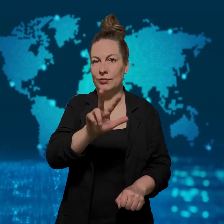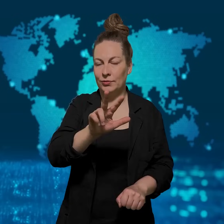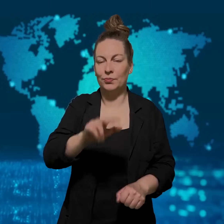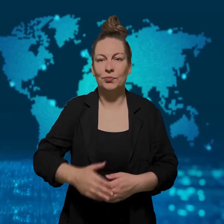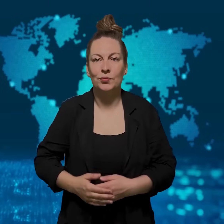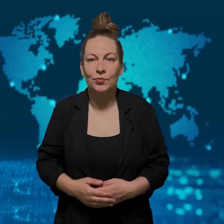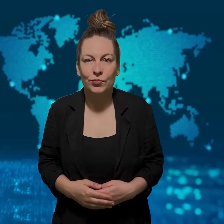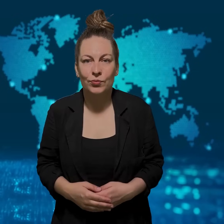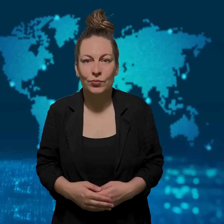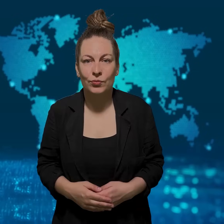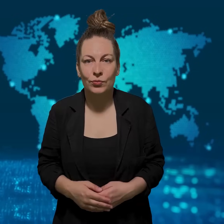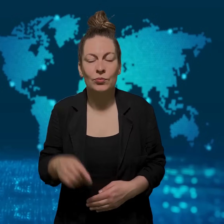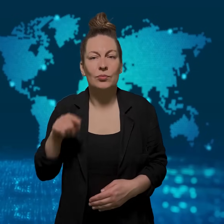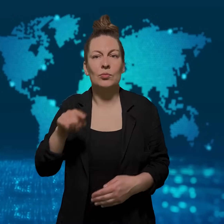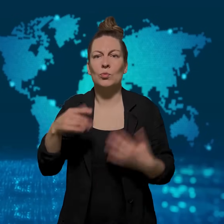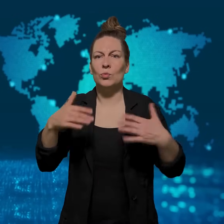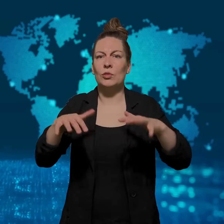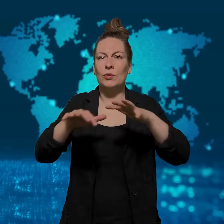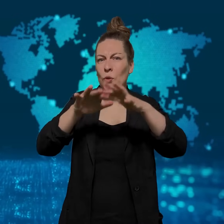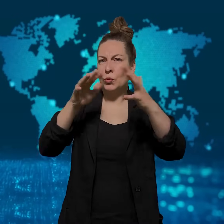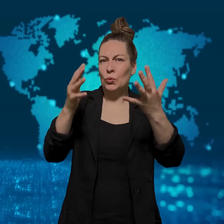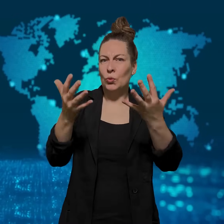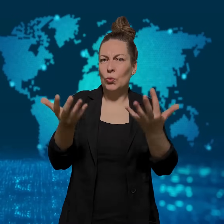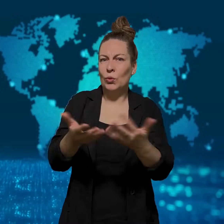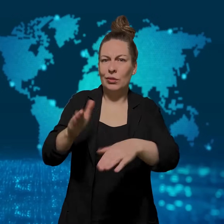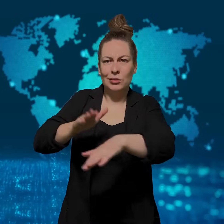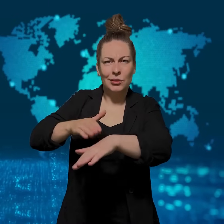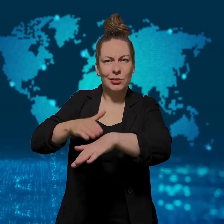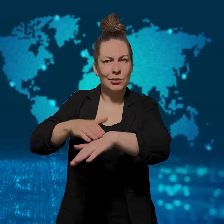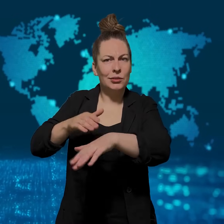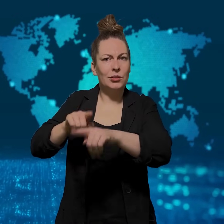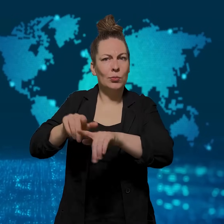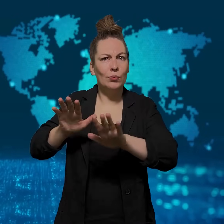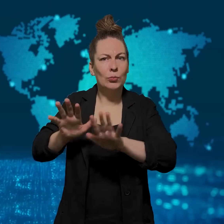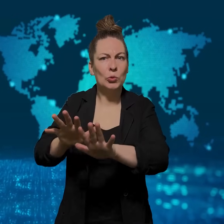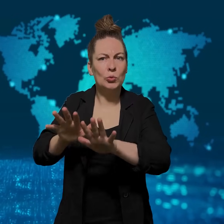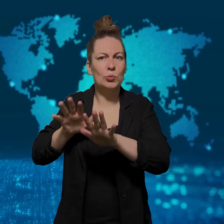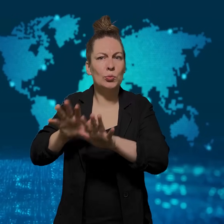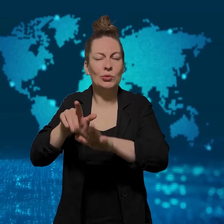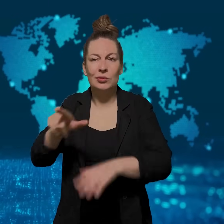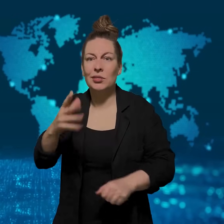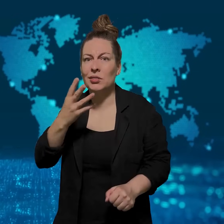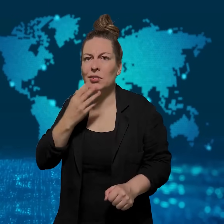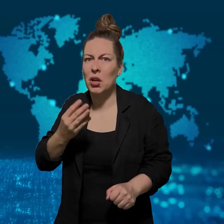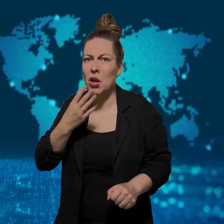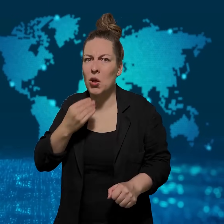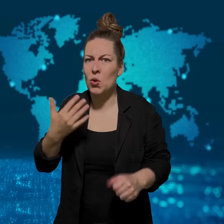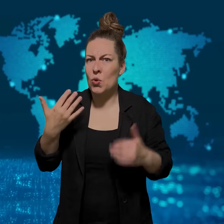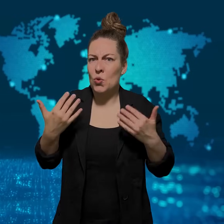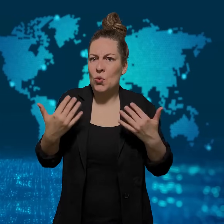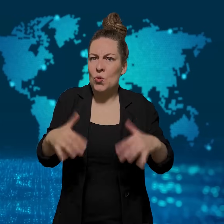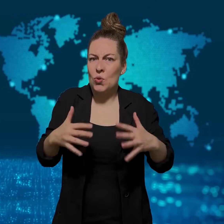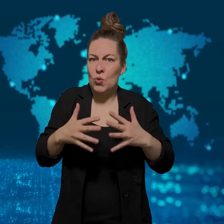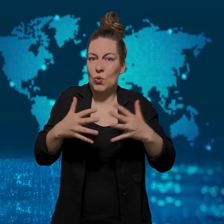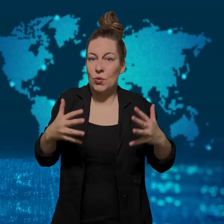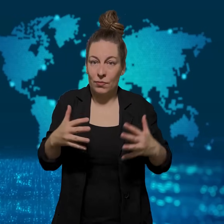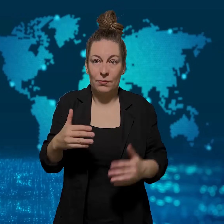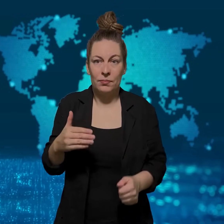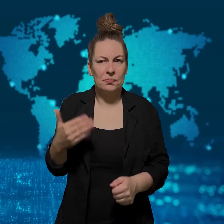There was more pressure on Israel when three countries - Ireland,